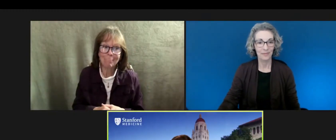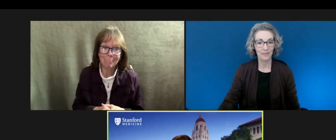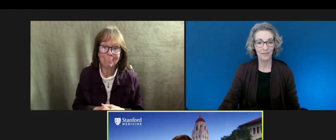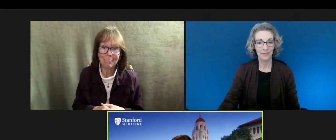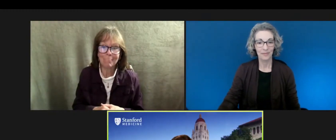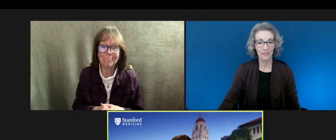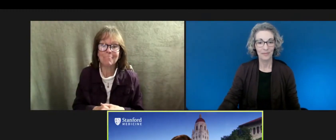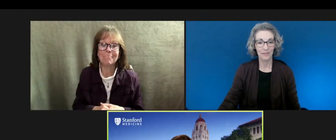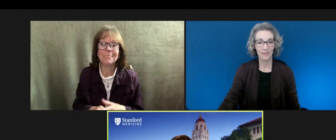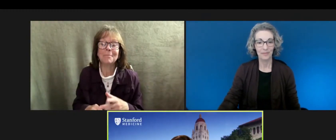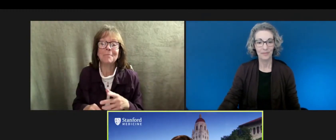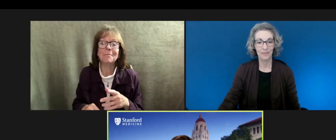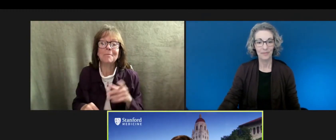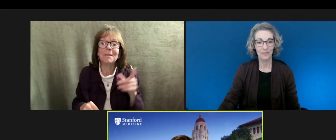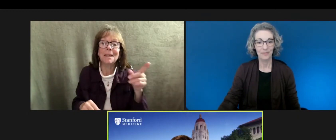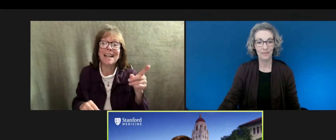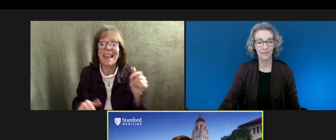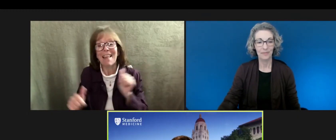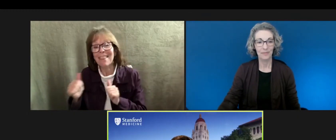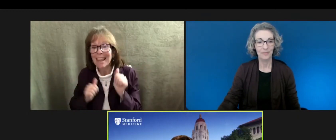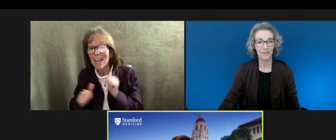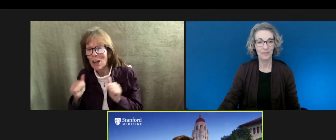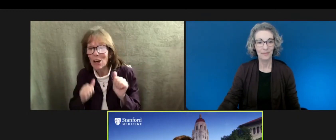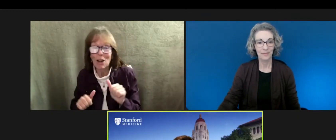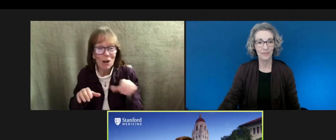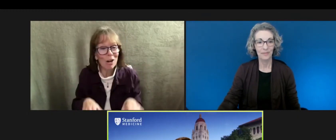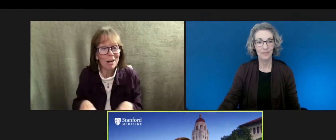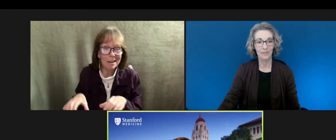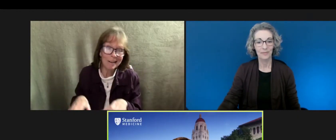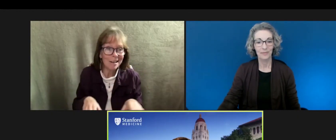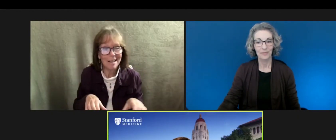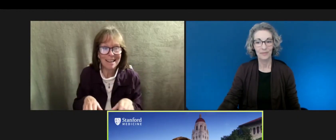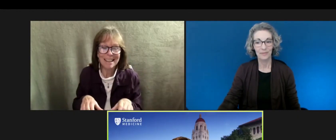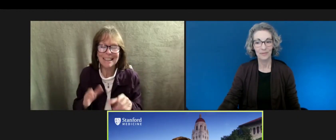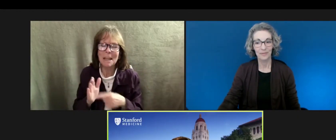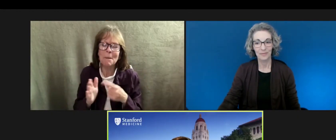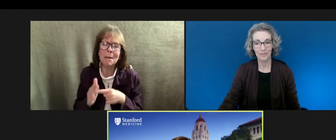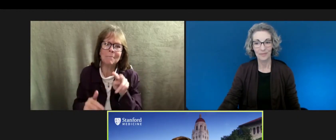The theater and the performances have a way of hitting you in